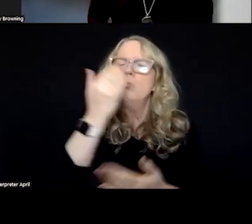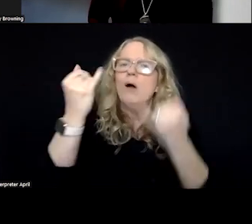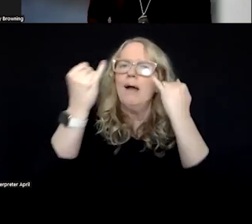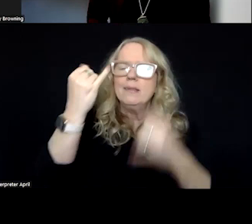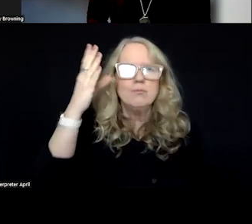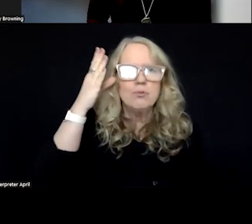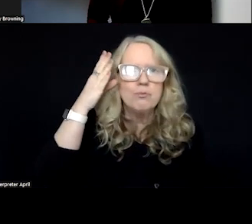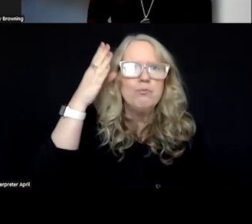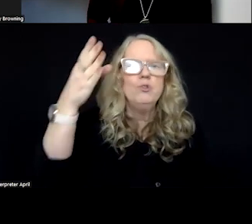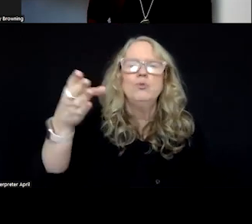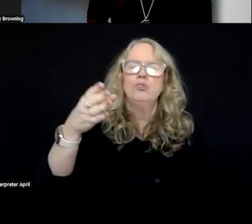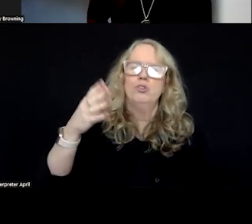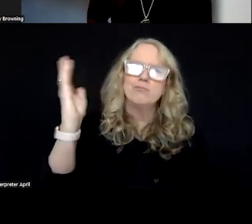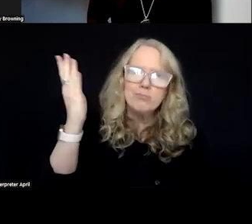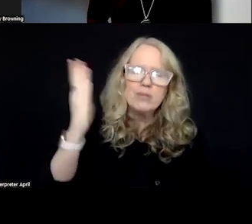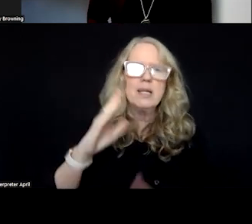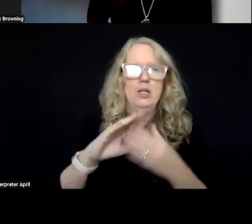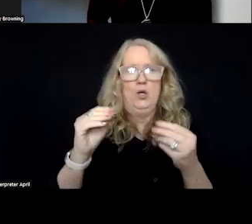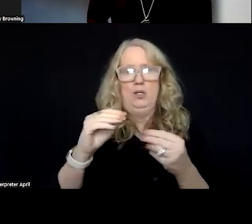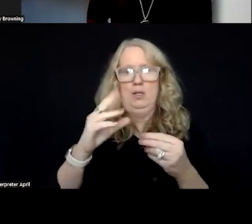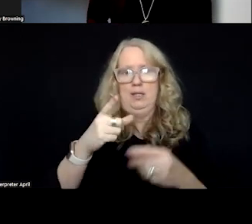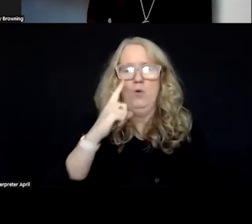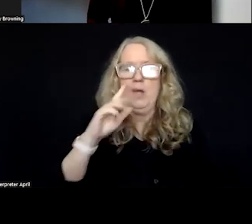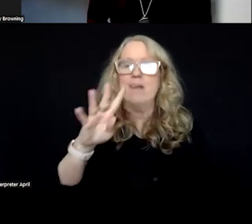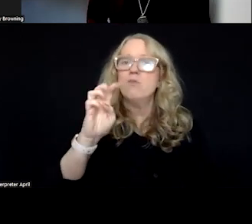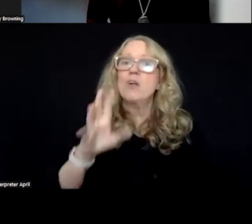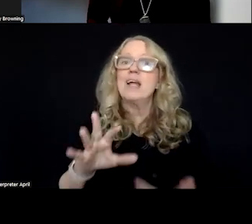PRESENTATIONS. WE HAVE HAD 400 UNIQUE SPEAKERS SINCE THE CRISIS